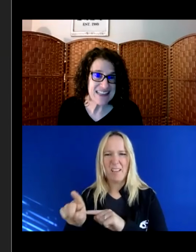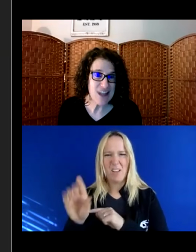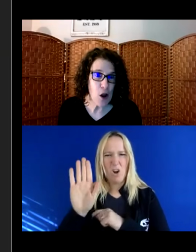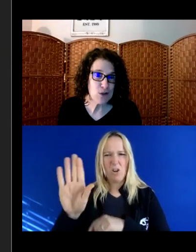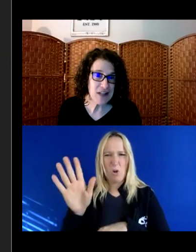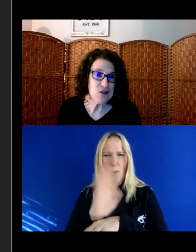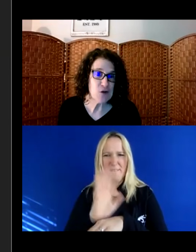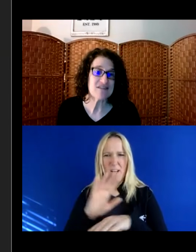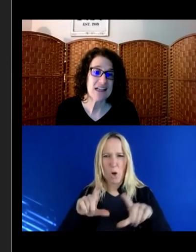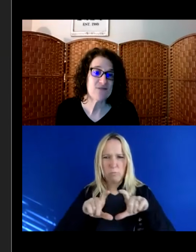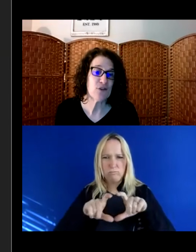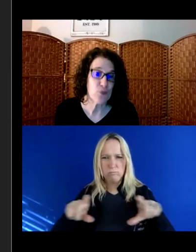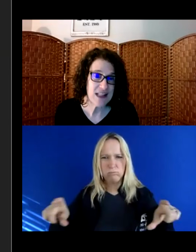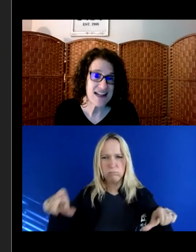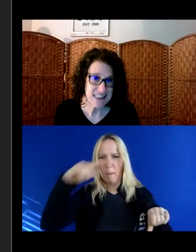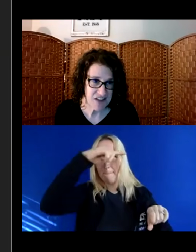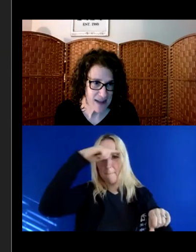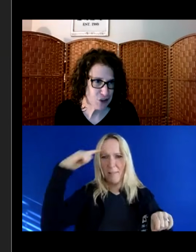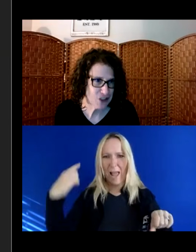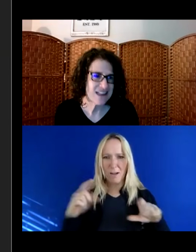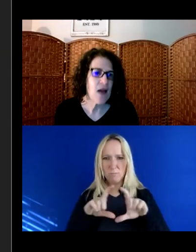It almost looks like you have space for three lines of captions."